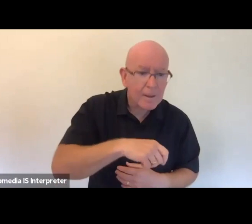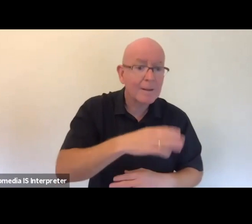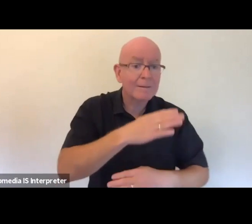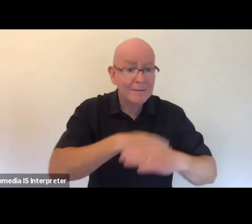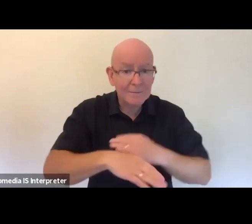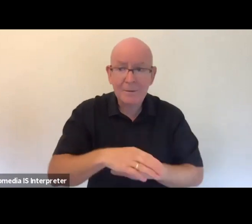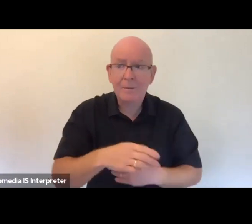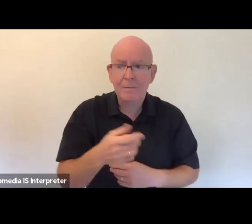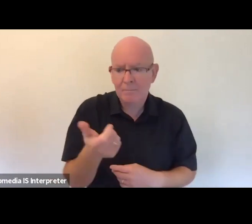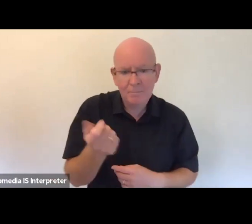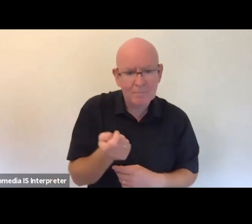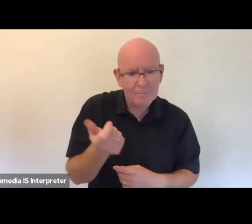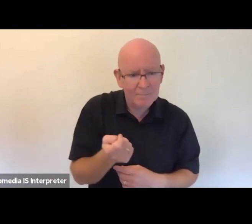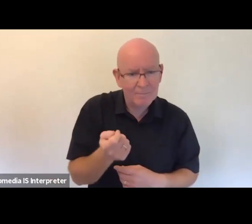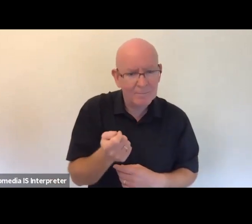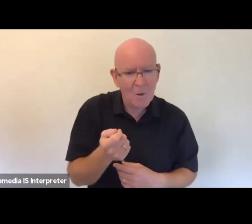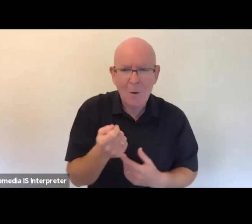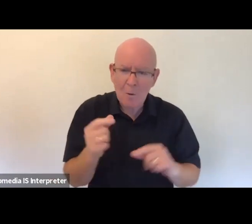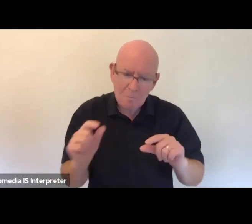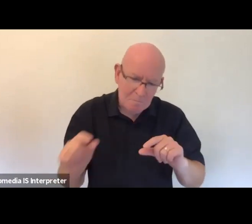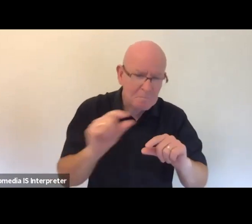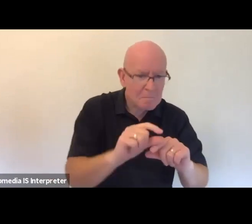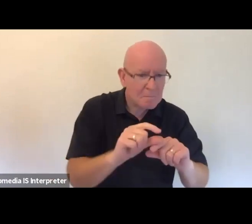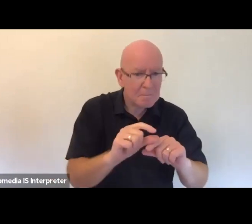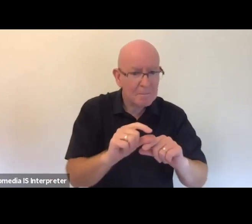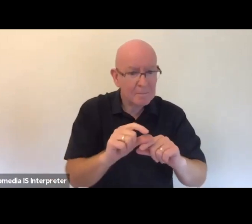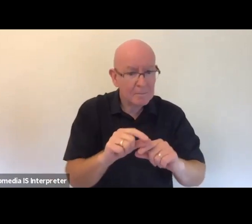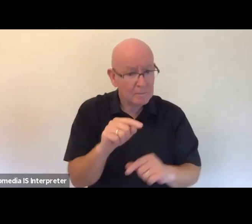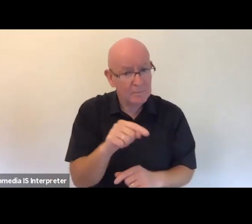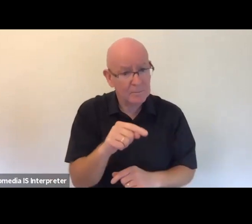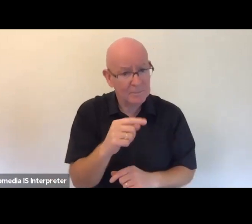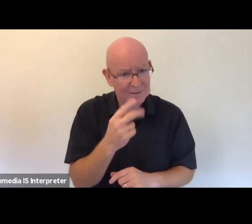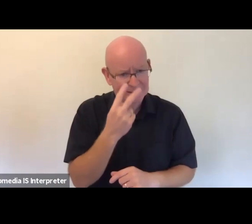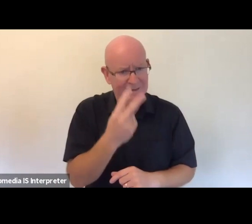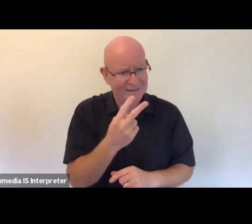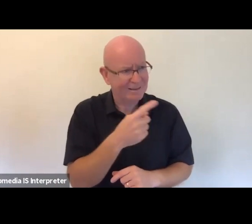by minister of Social Solidarity and Inclusion and also, under…